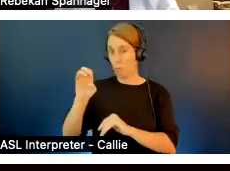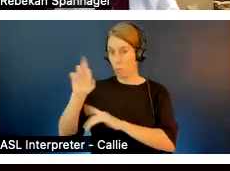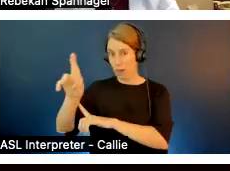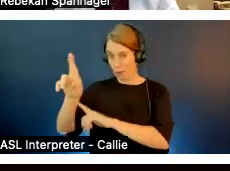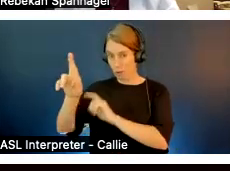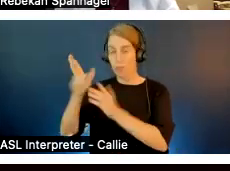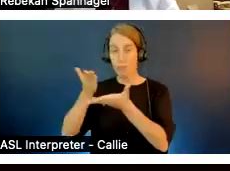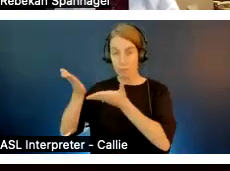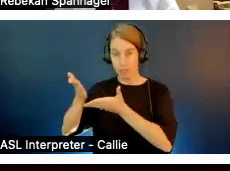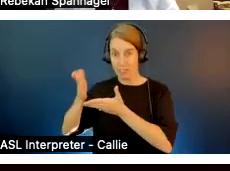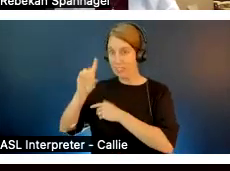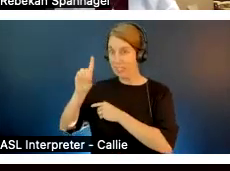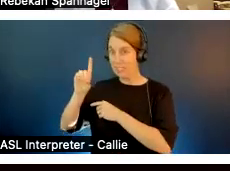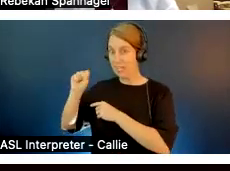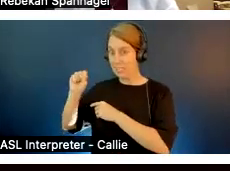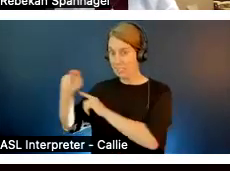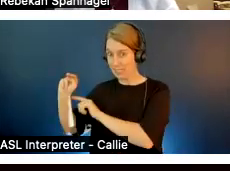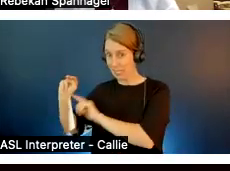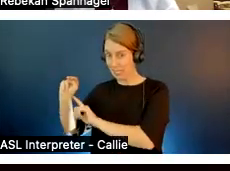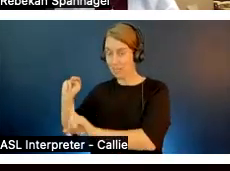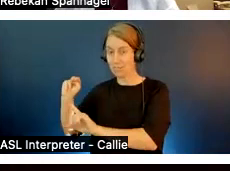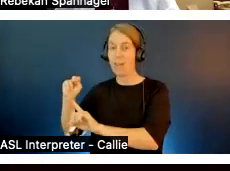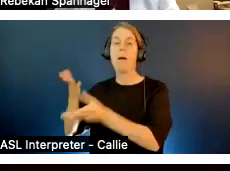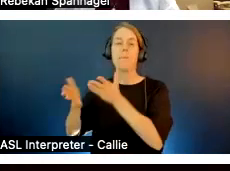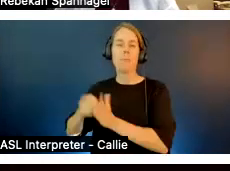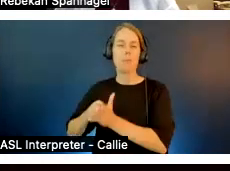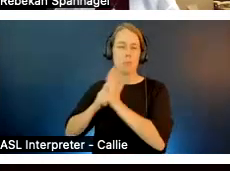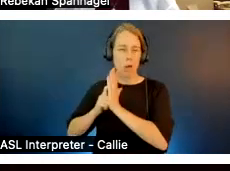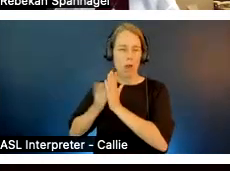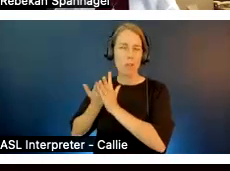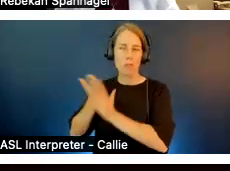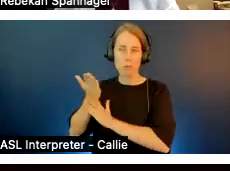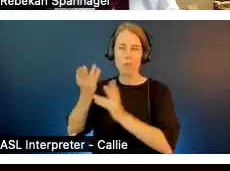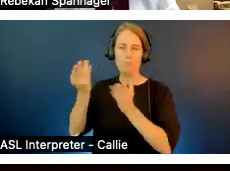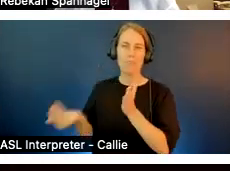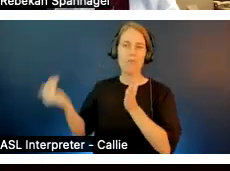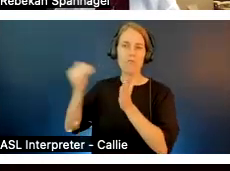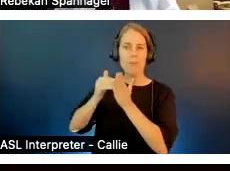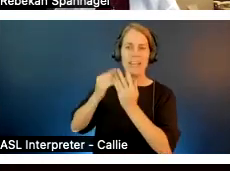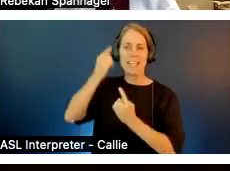to go through what they call a reconsideration process first but the notice should clearly